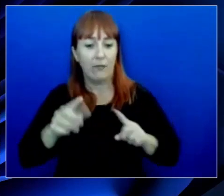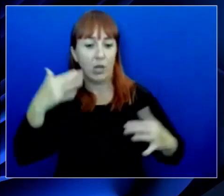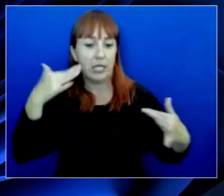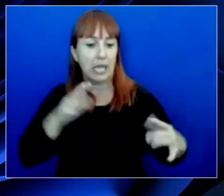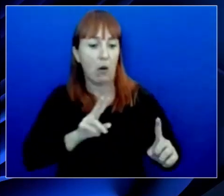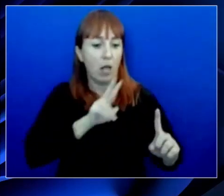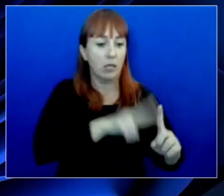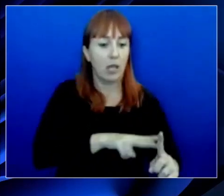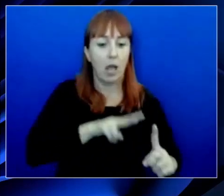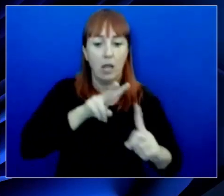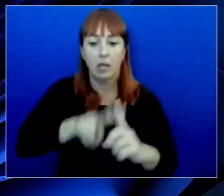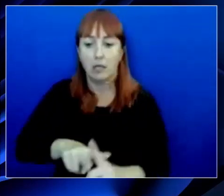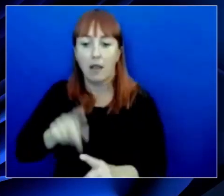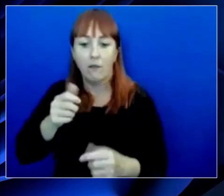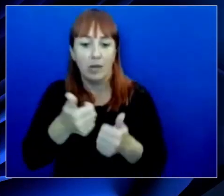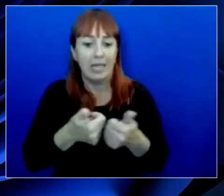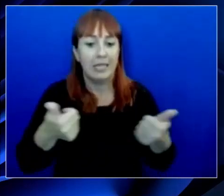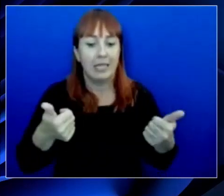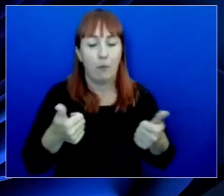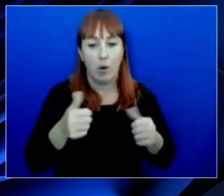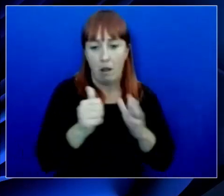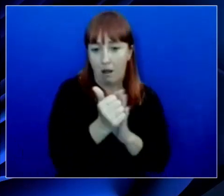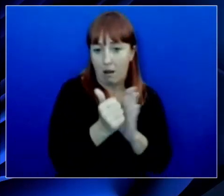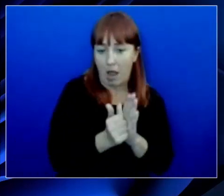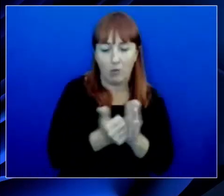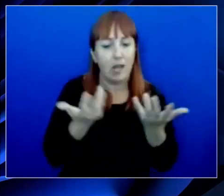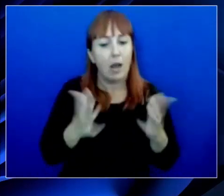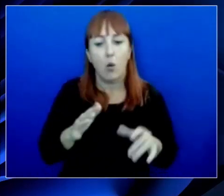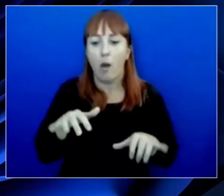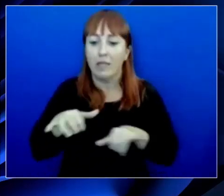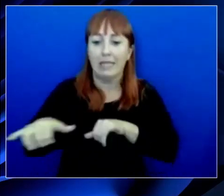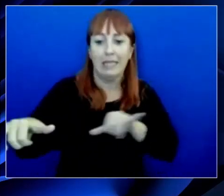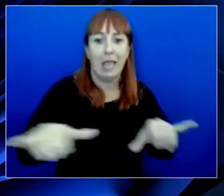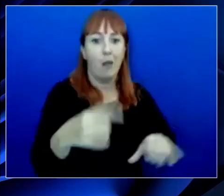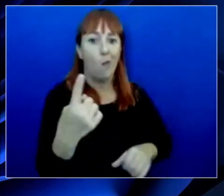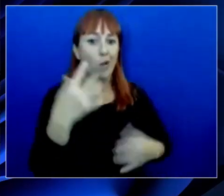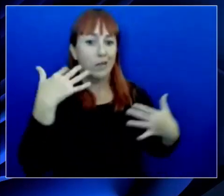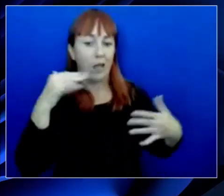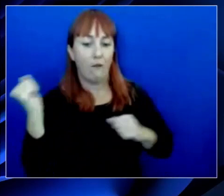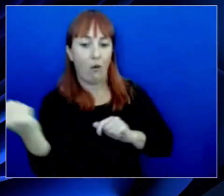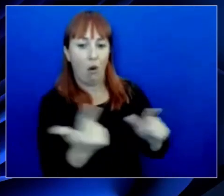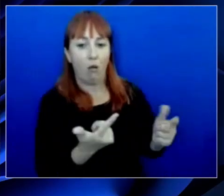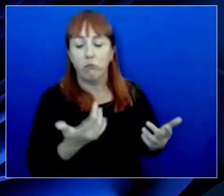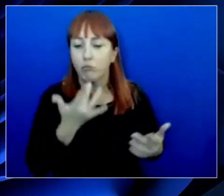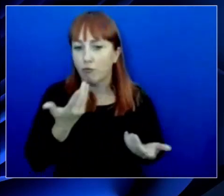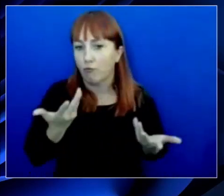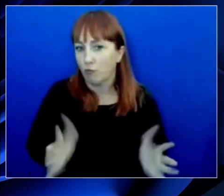not the same sound for all accounts. Is anyone familiar with this one?